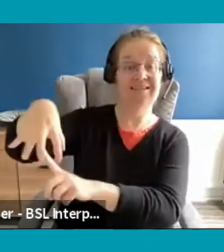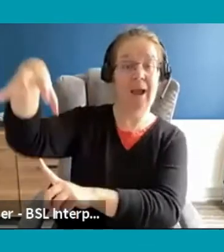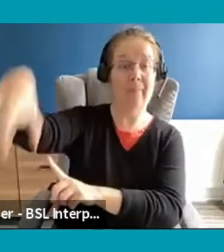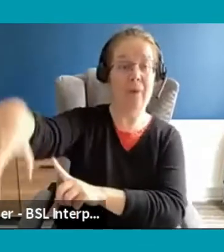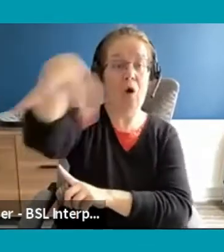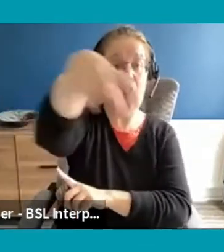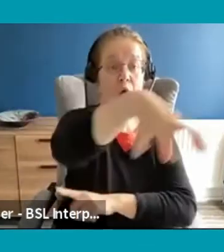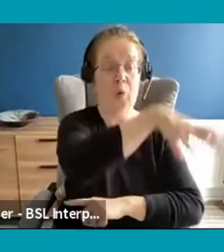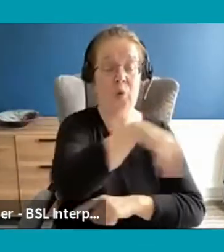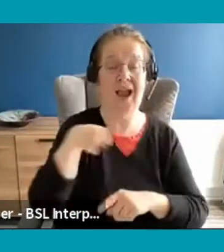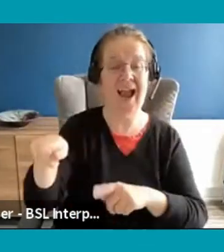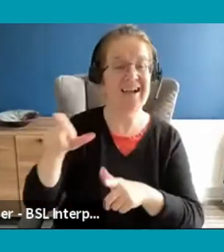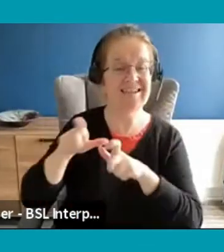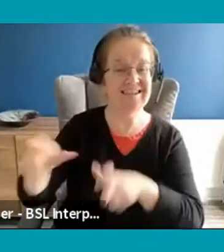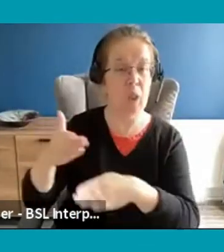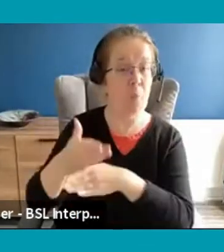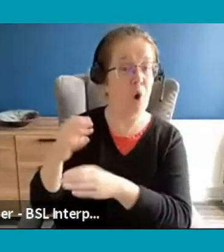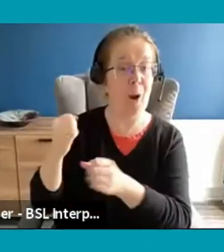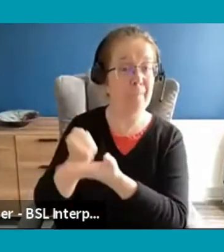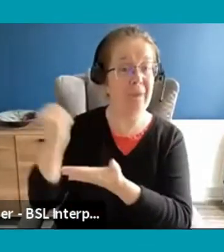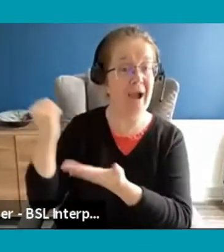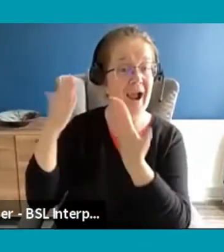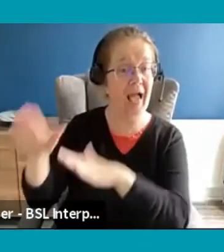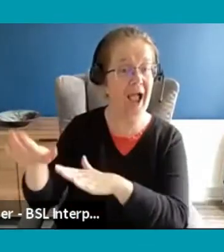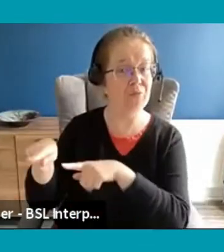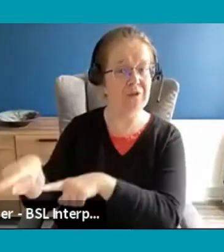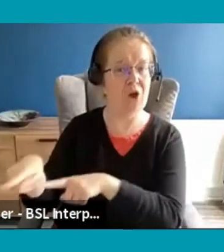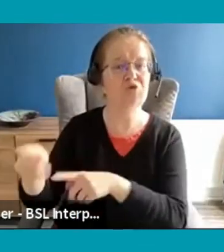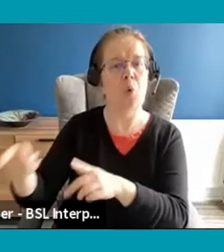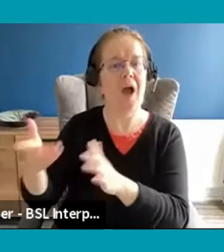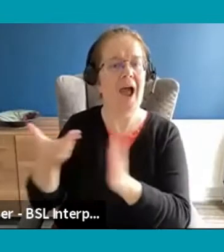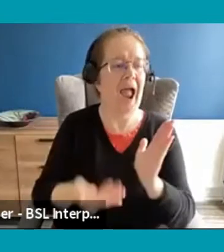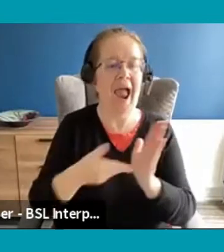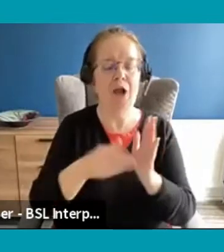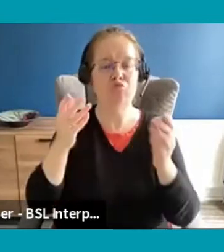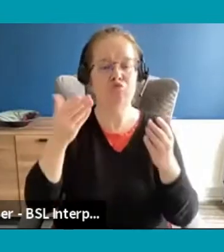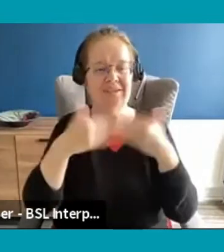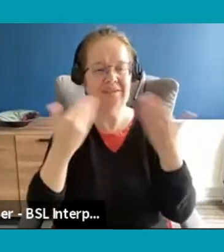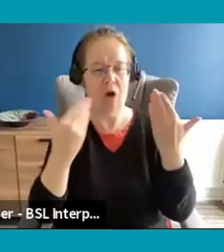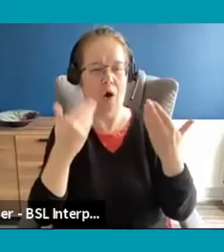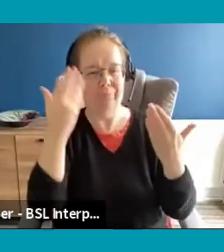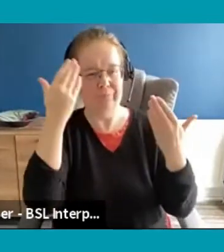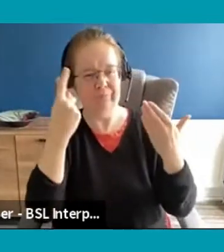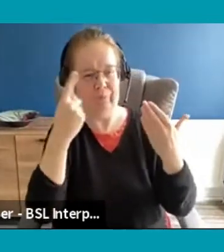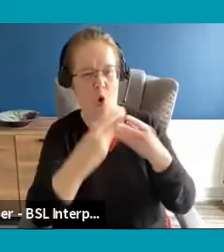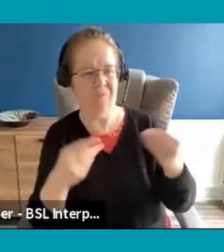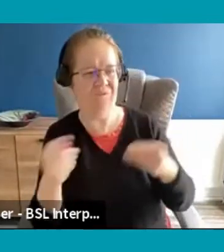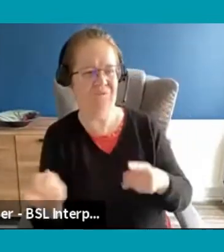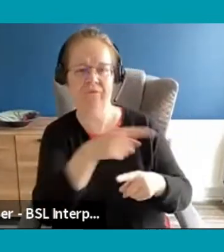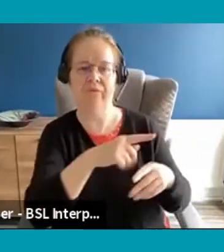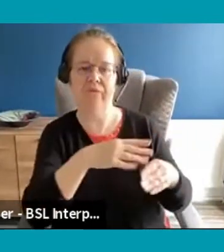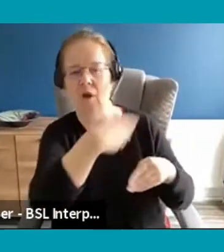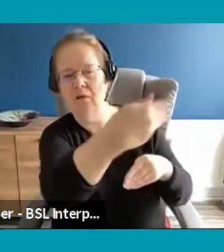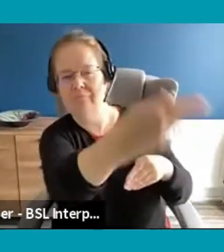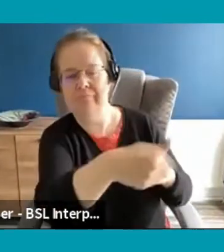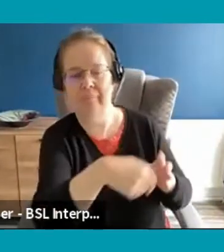holidays so they would have that as an additional day instead and and that increases with length of service.